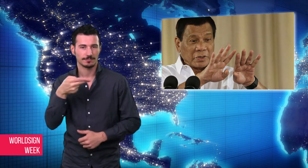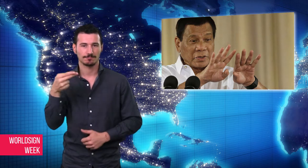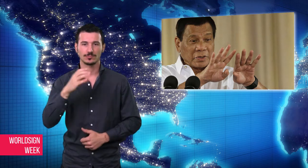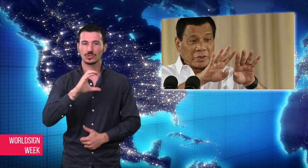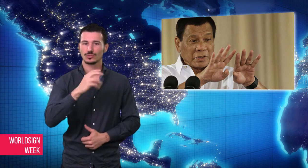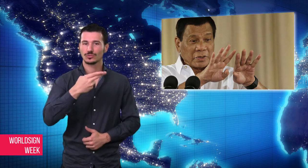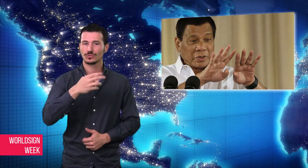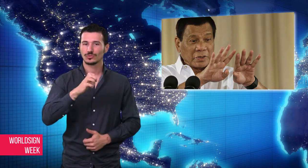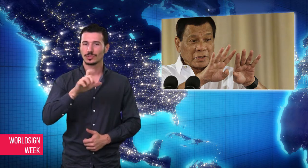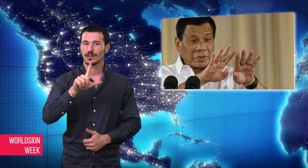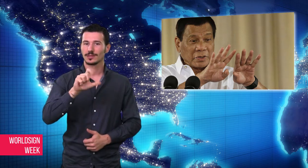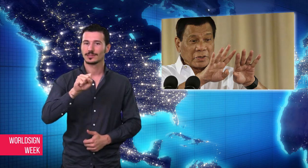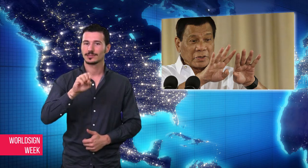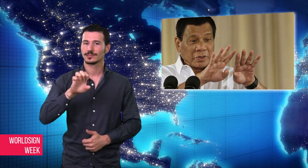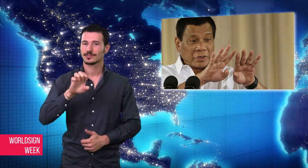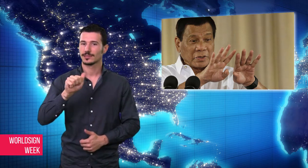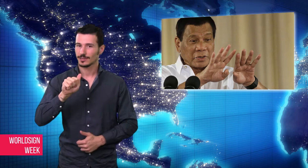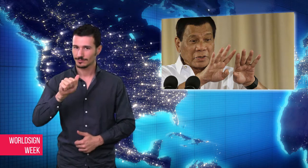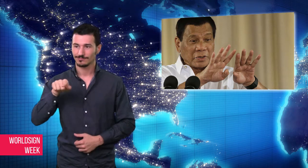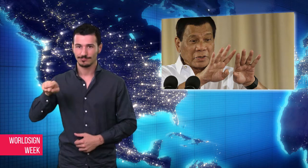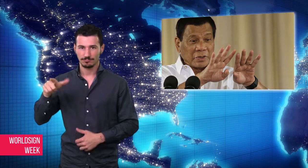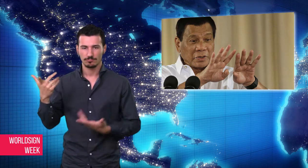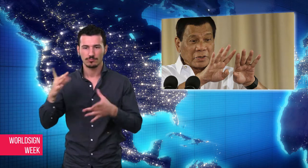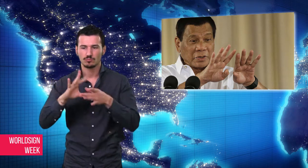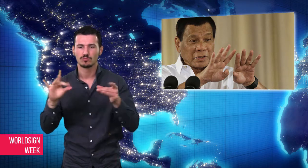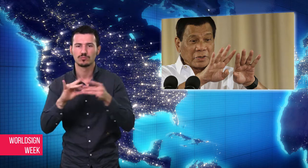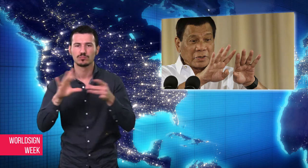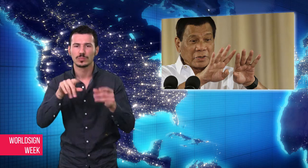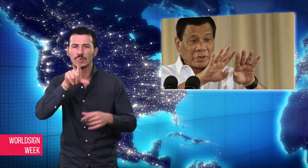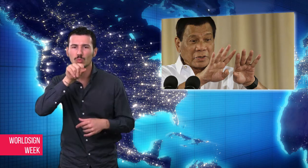media “Not funny. Ever.” and “Duterte is